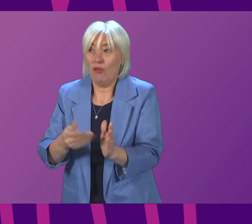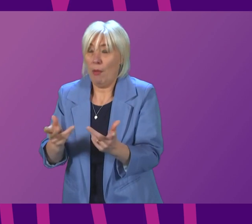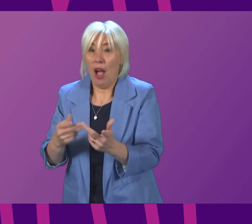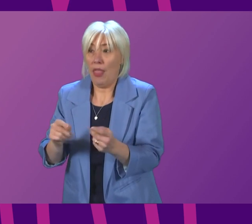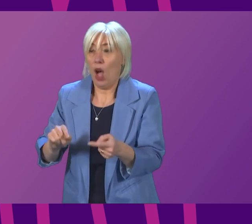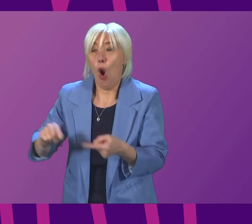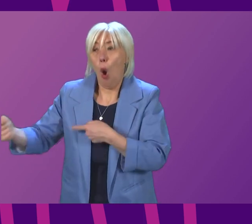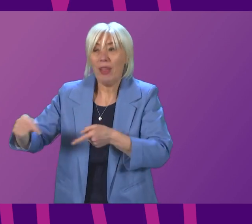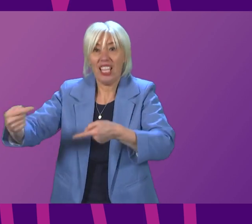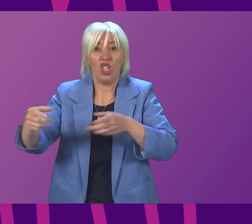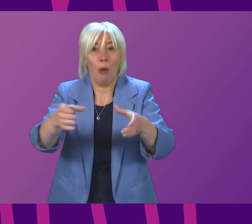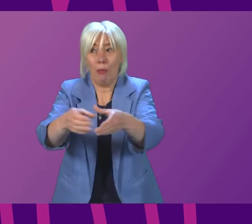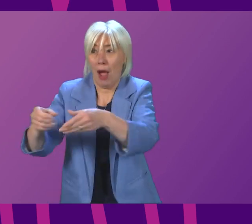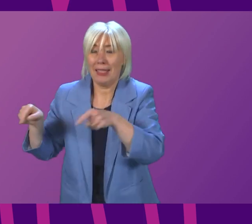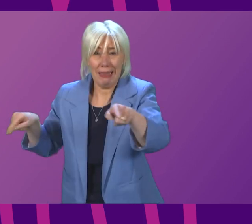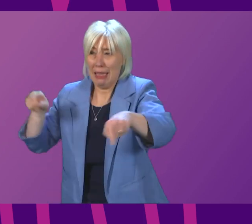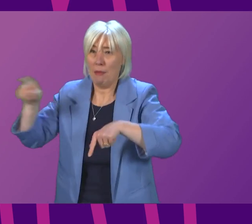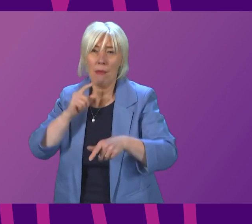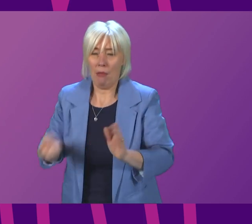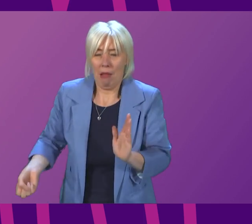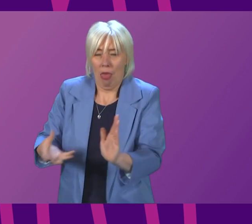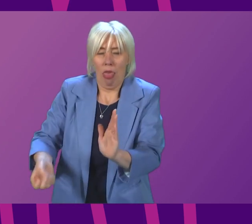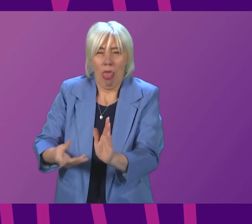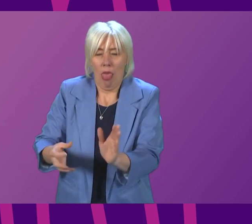politicians have added to, as we have just heard from Willie Rennie.